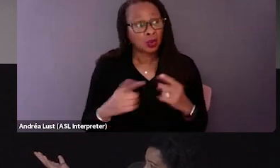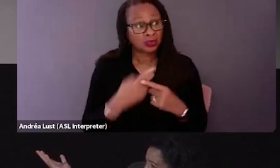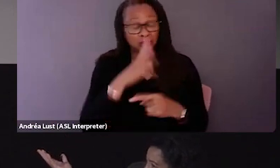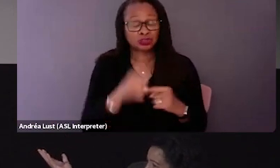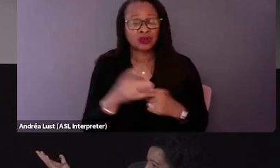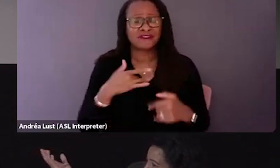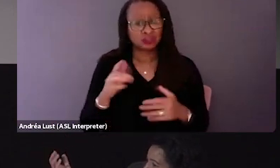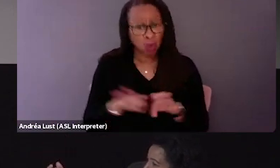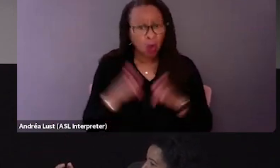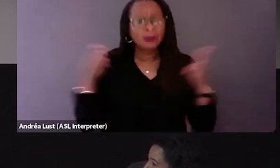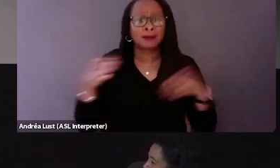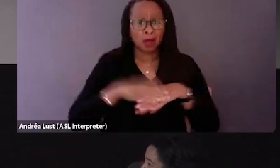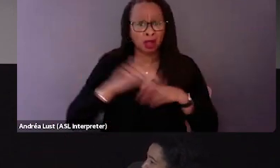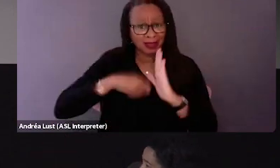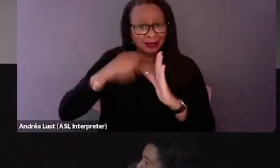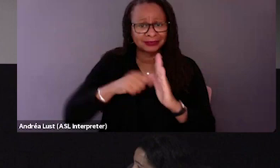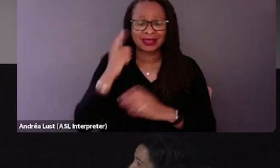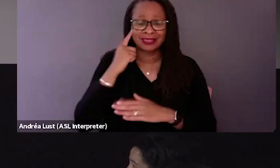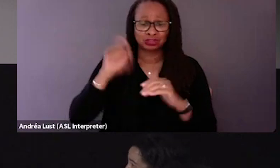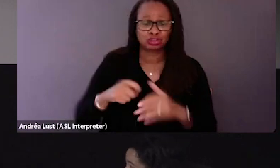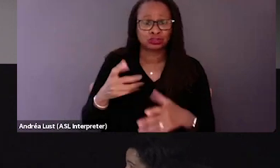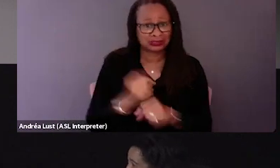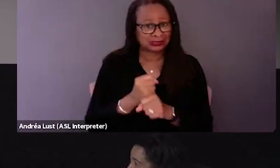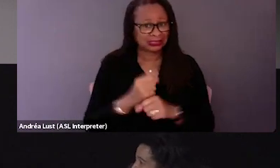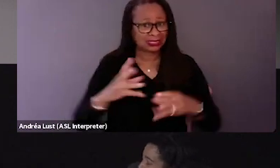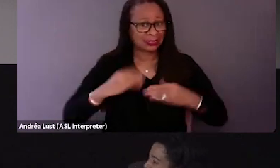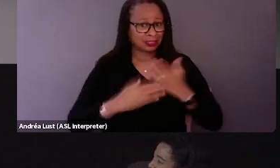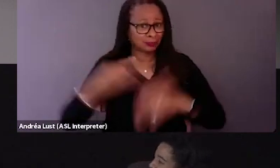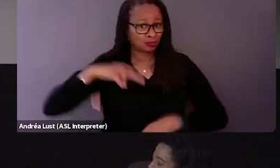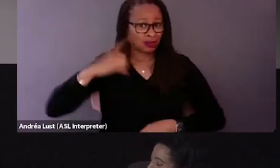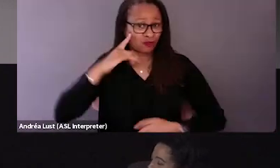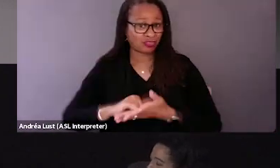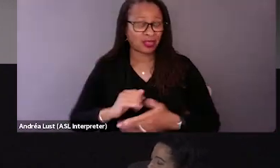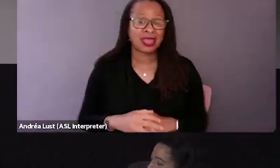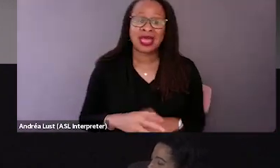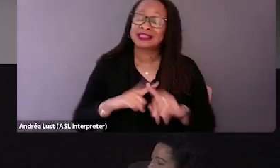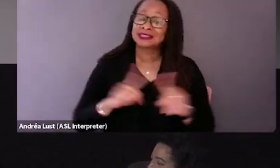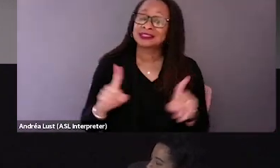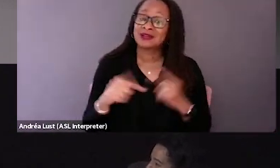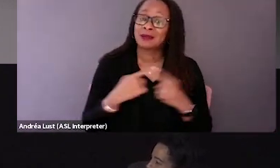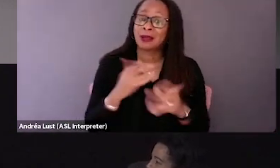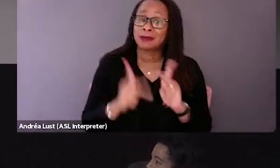And I think you should take some credit for that, because there's a difference about people being open in person